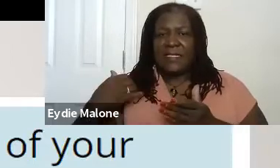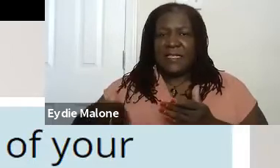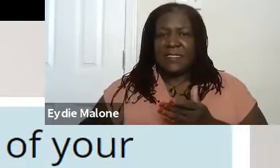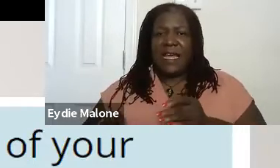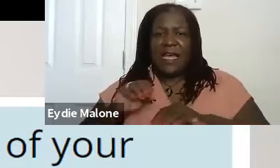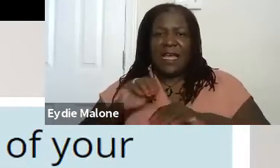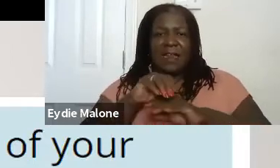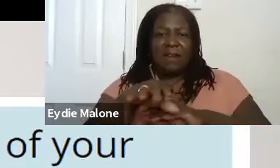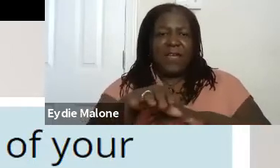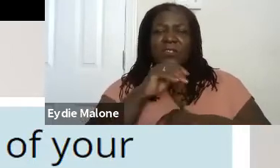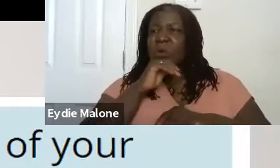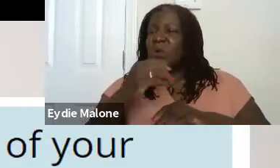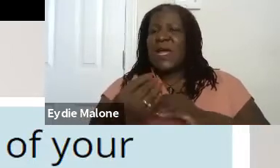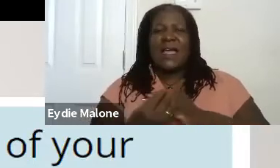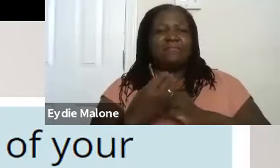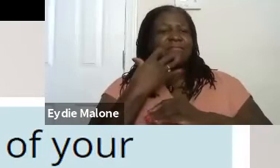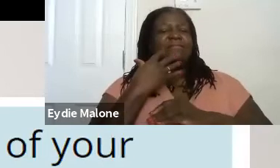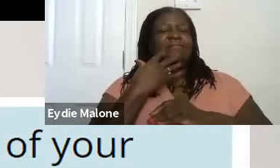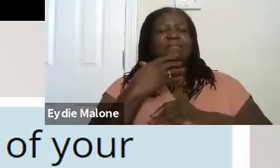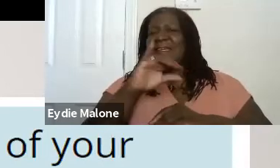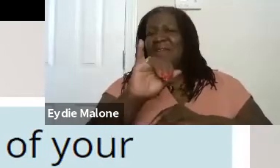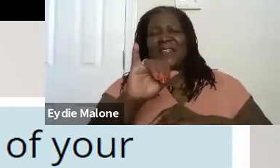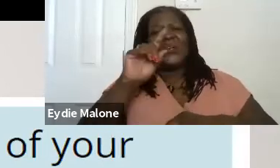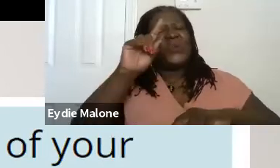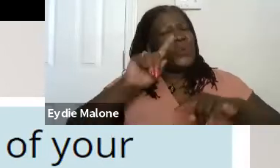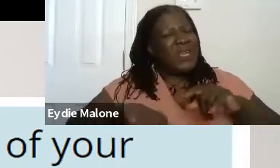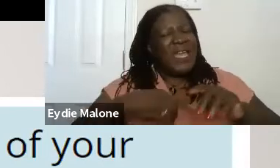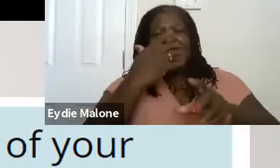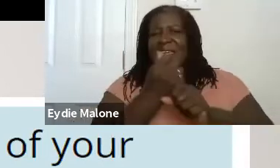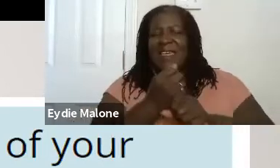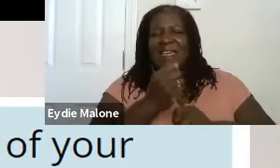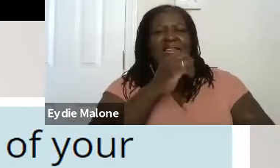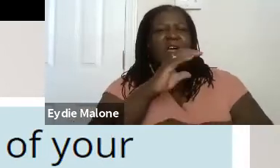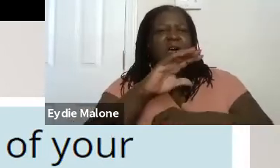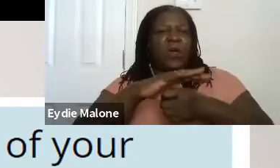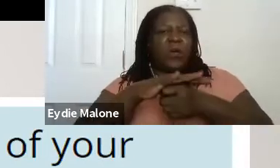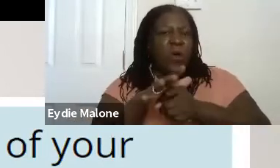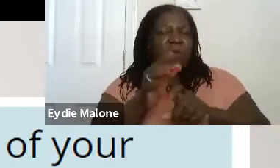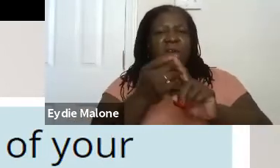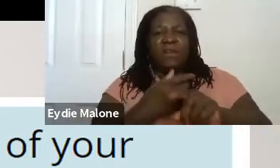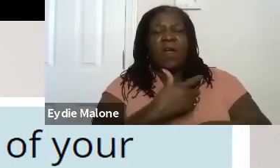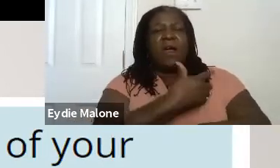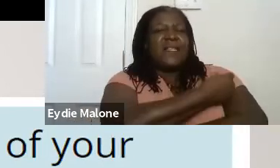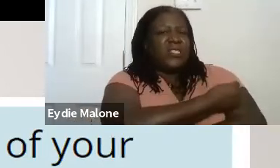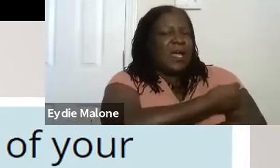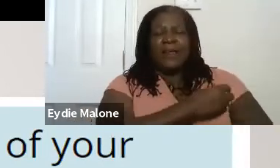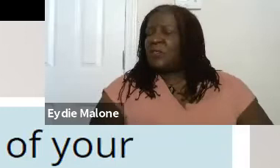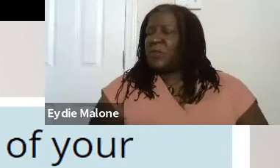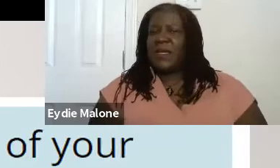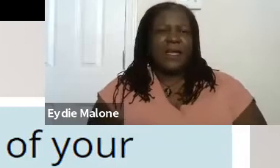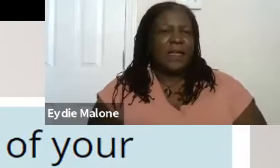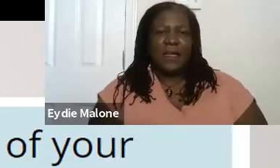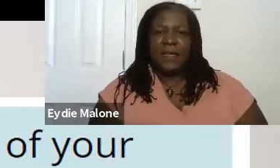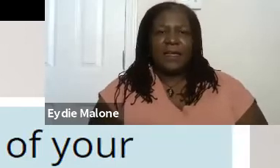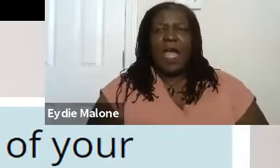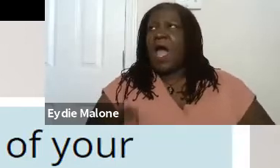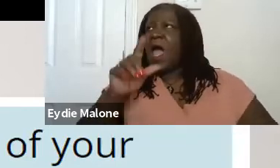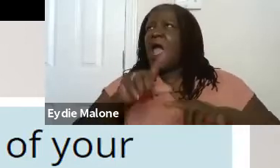You can't get COVID from a COVID shot. I hope I can't say that any more clearly.